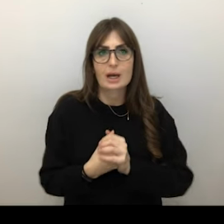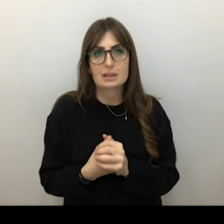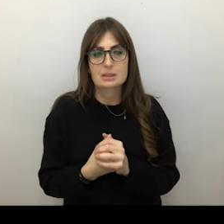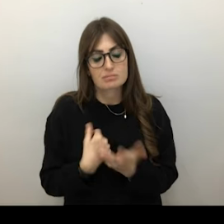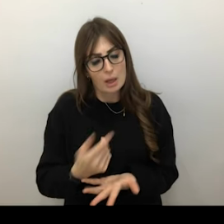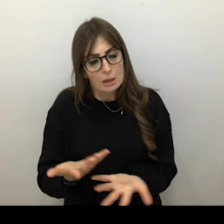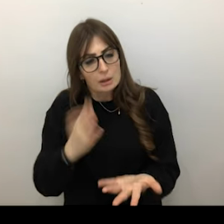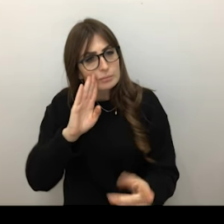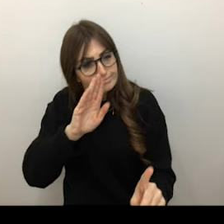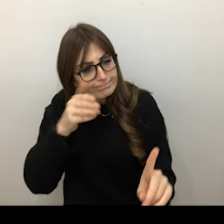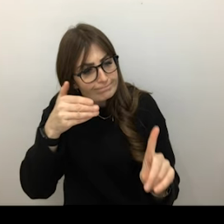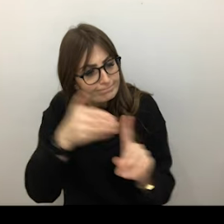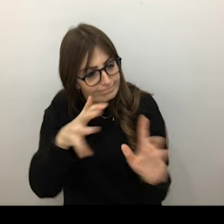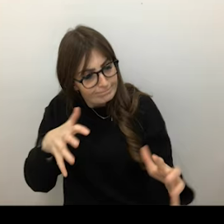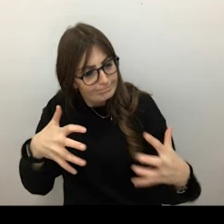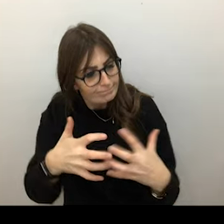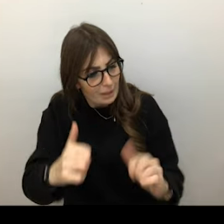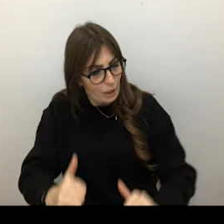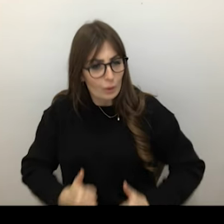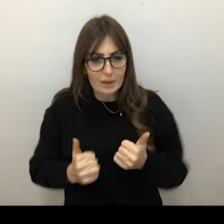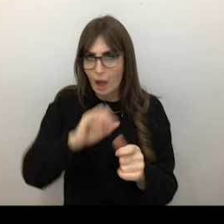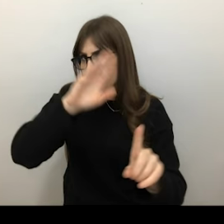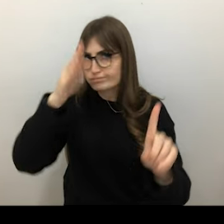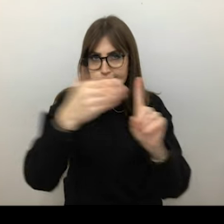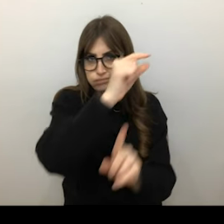that are intended to align with the aims of the fund